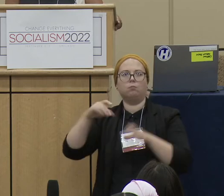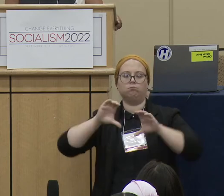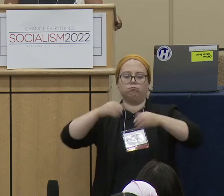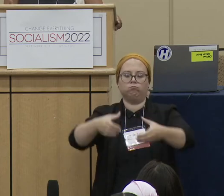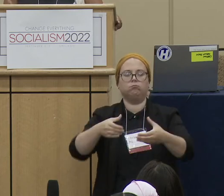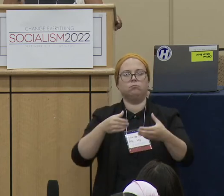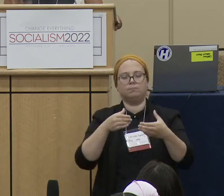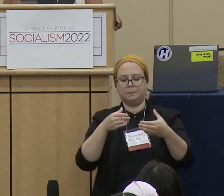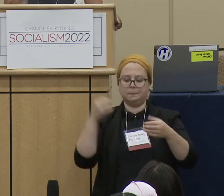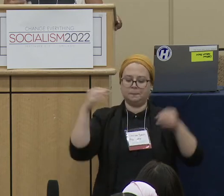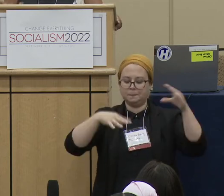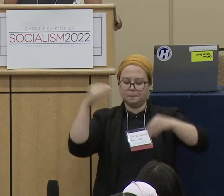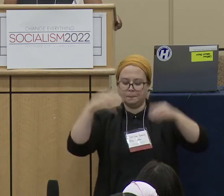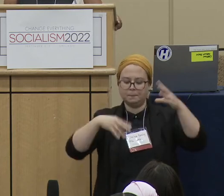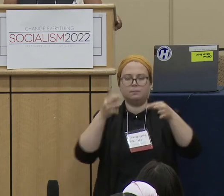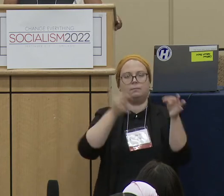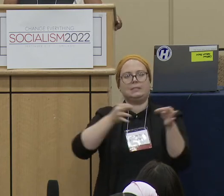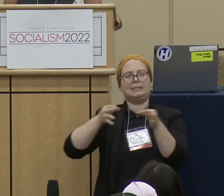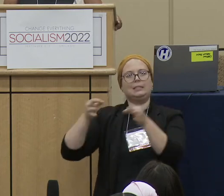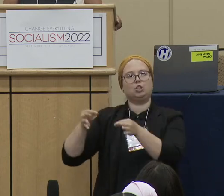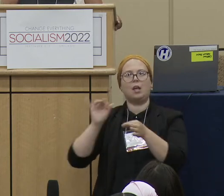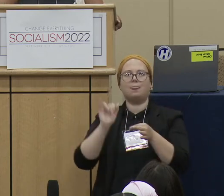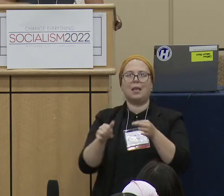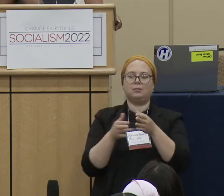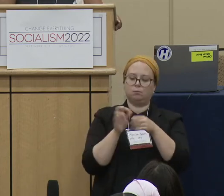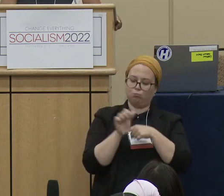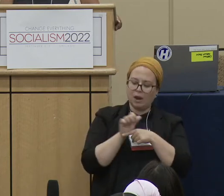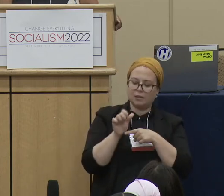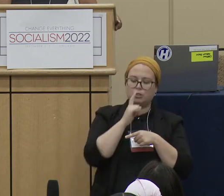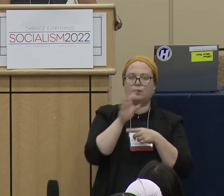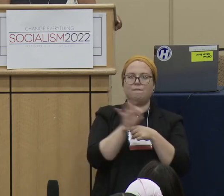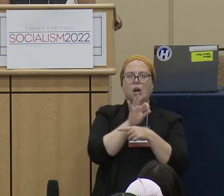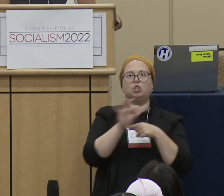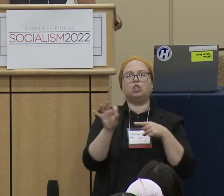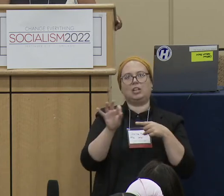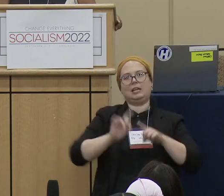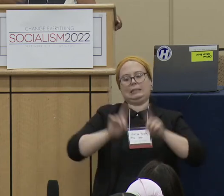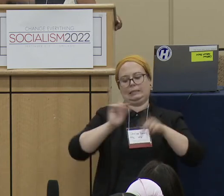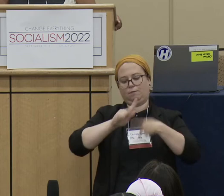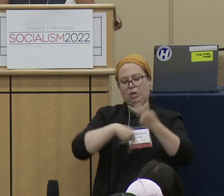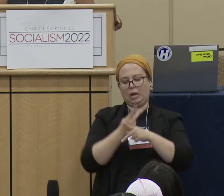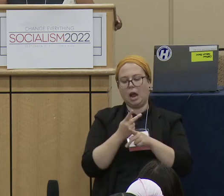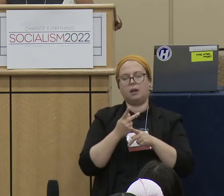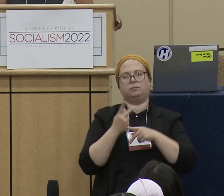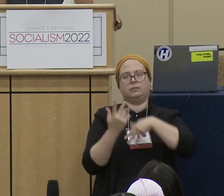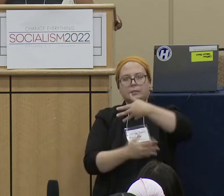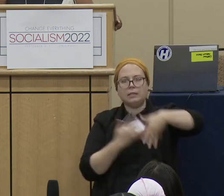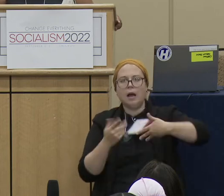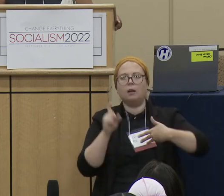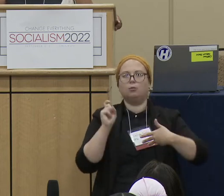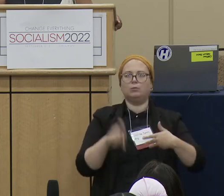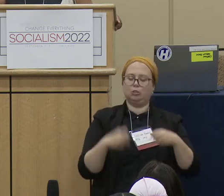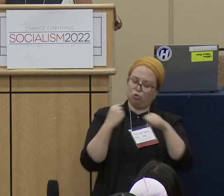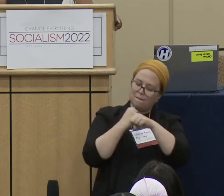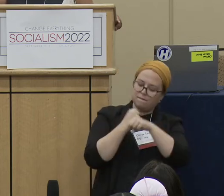other forms of collaborative decision-making give us a dress rehearsal for functioning in a different kind of society. So,